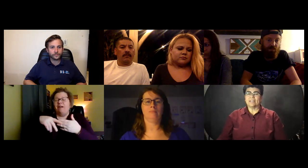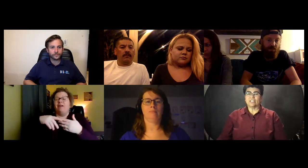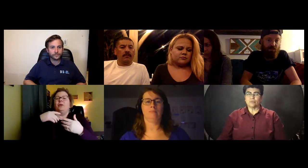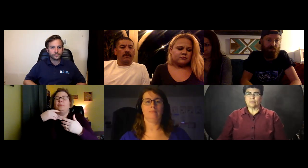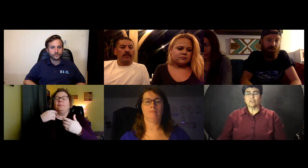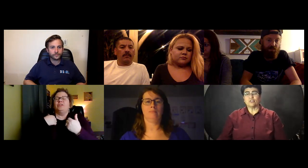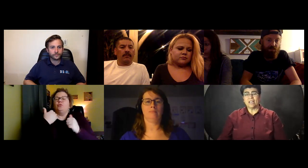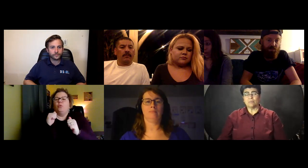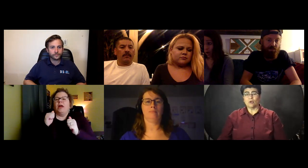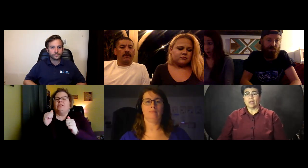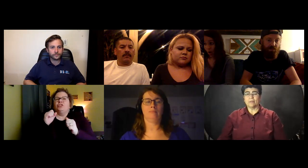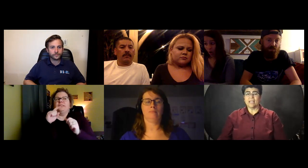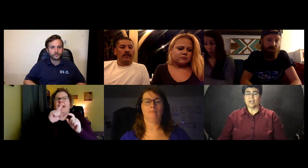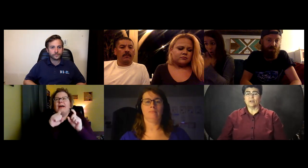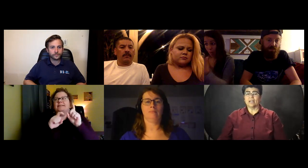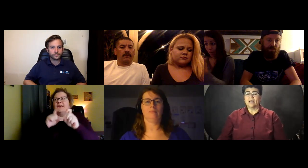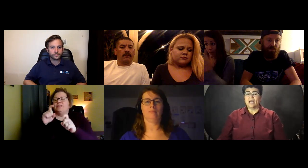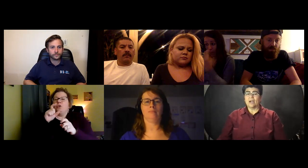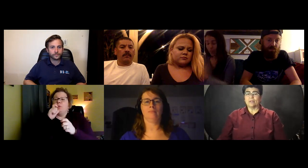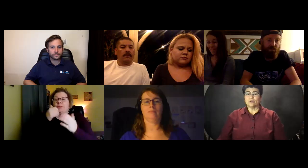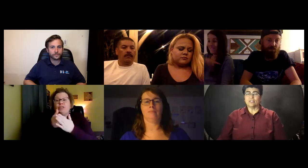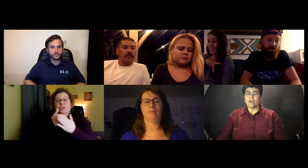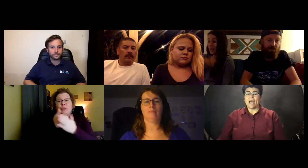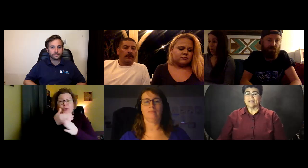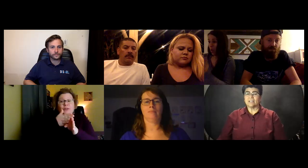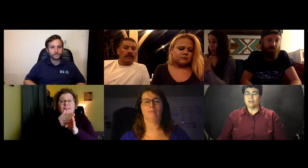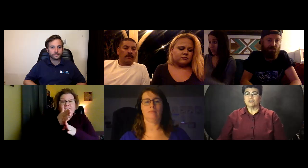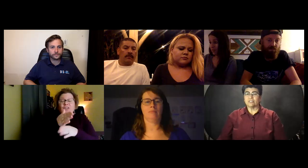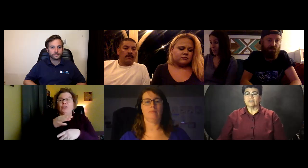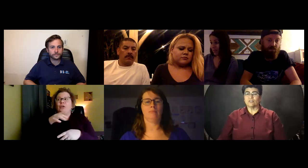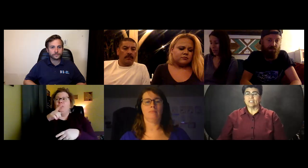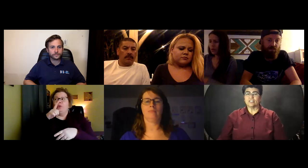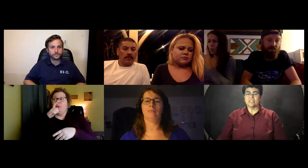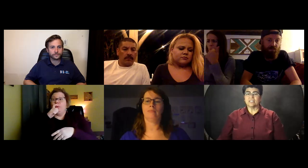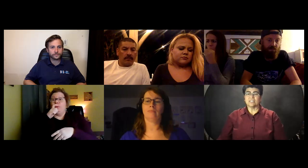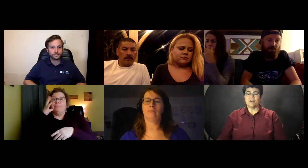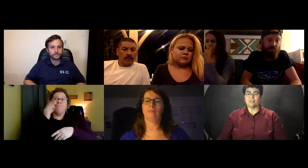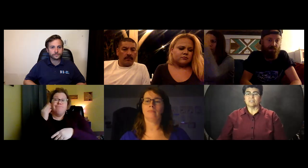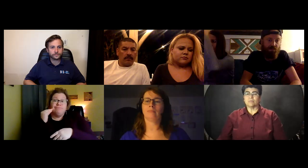interpreter training program in the area and we tried to ask all sorts of